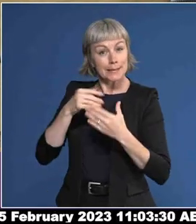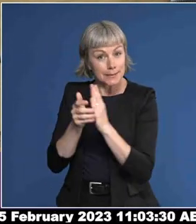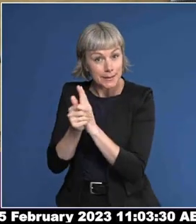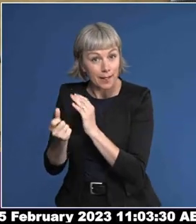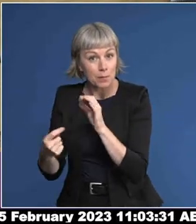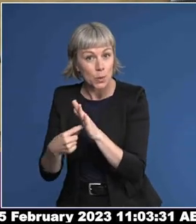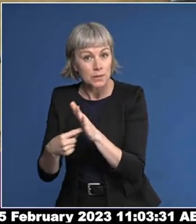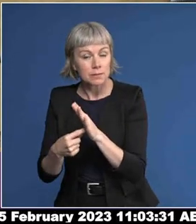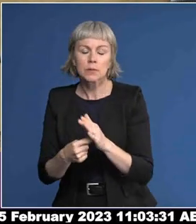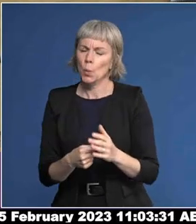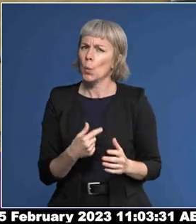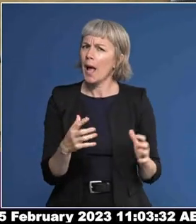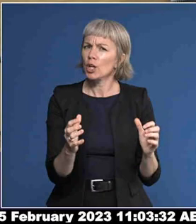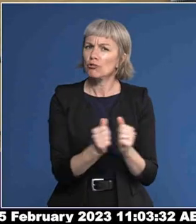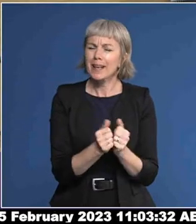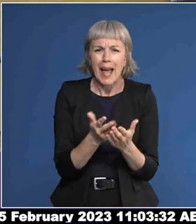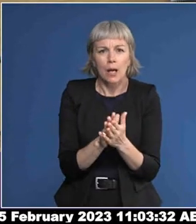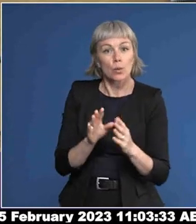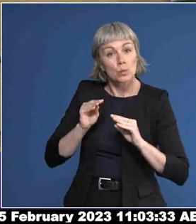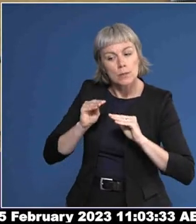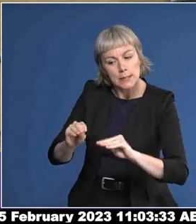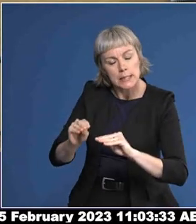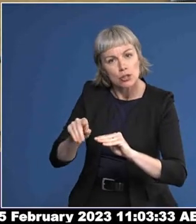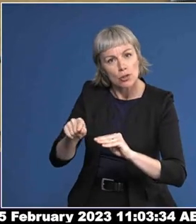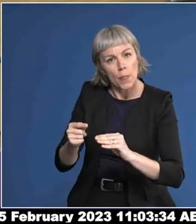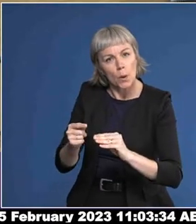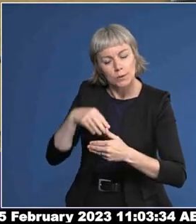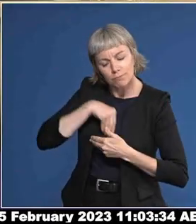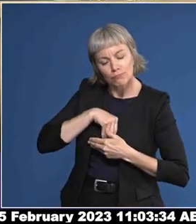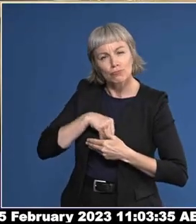I think the soft skills are on the job, and it's around mentoring and buddy